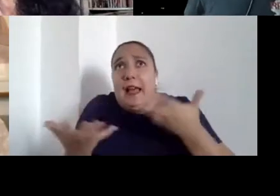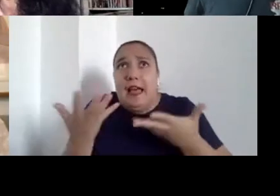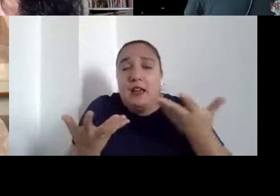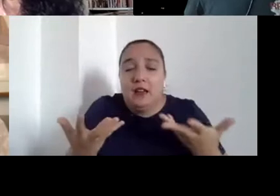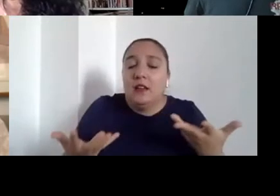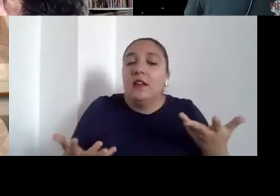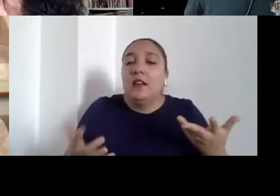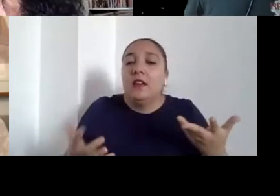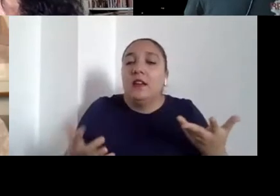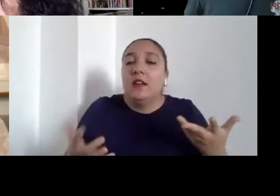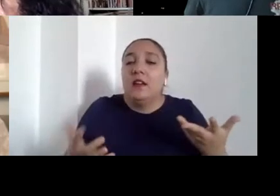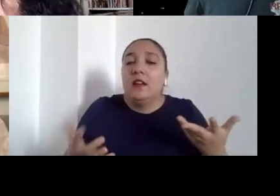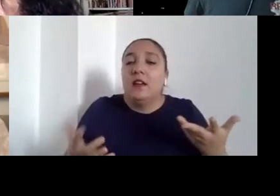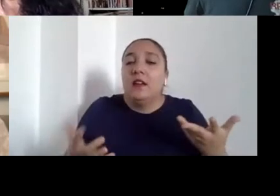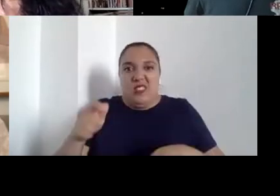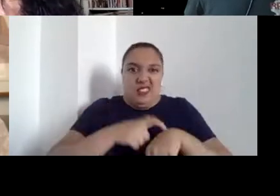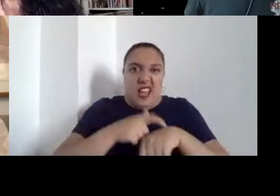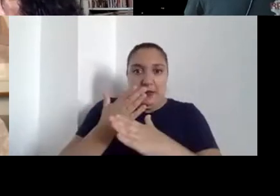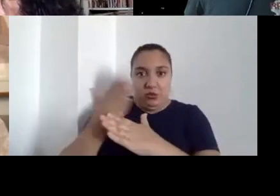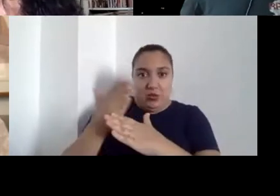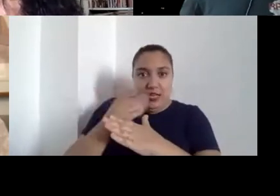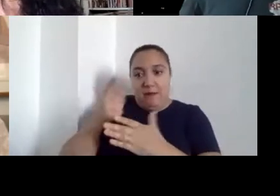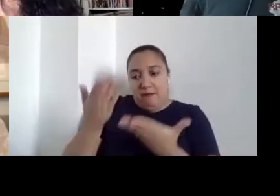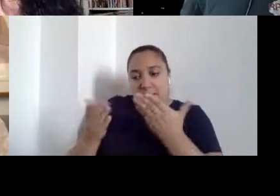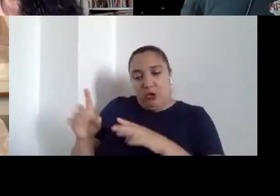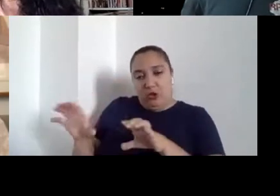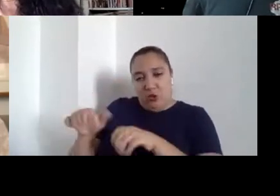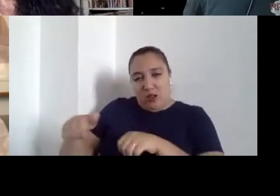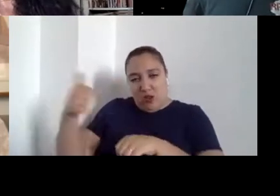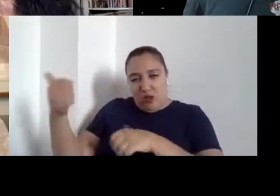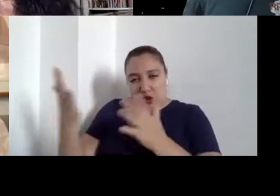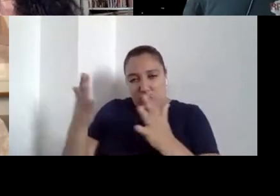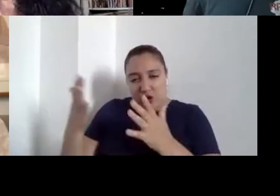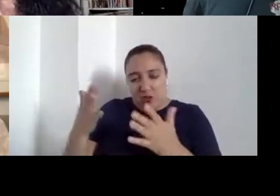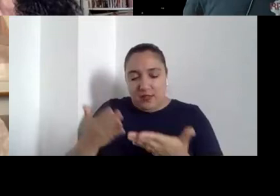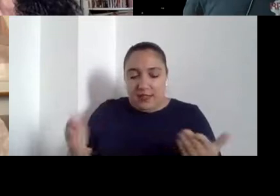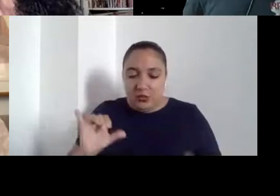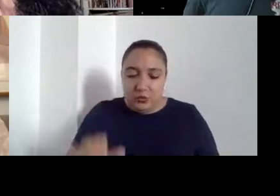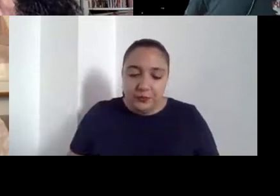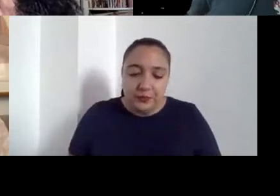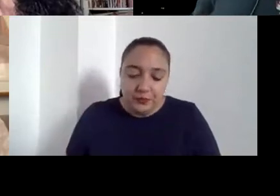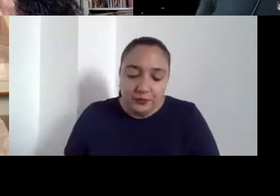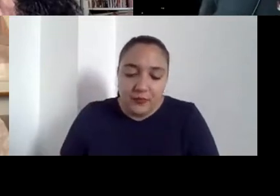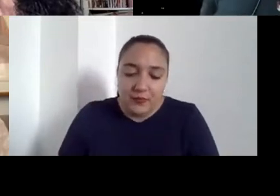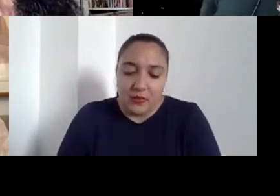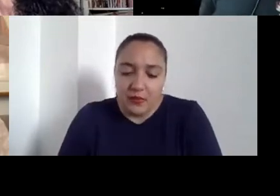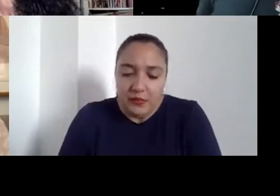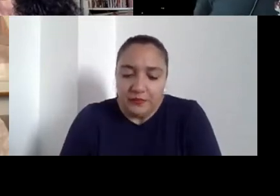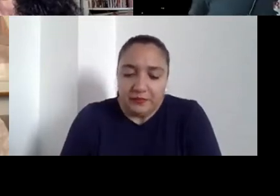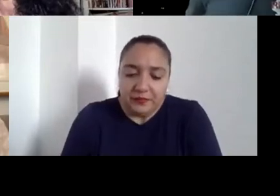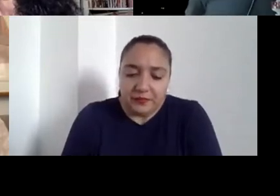in between that you do other things, but it is really also, it is really thinking about